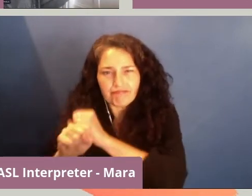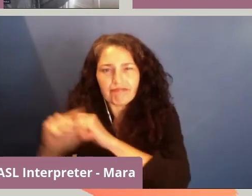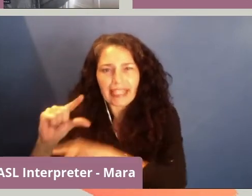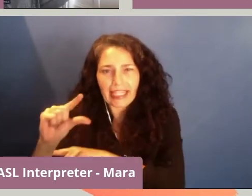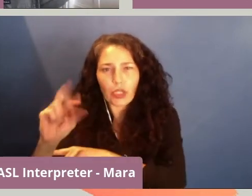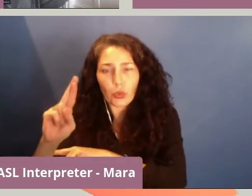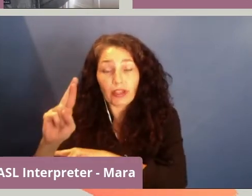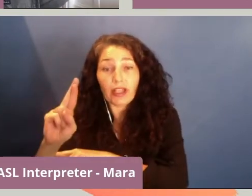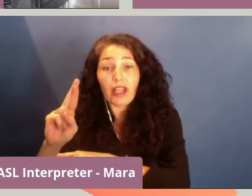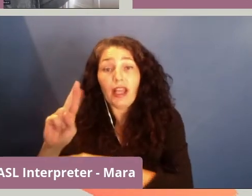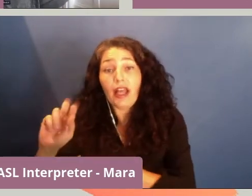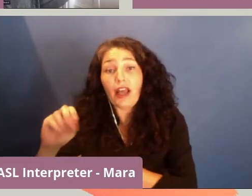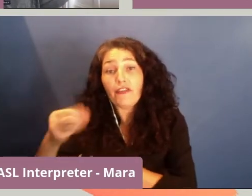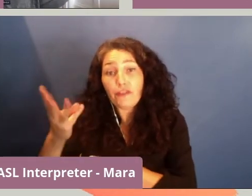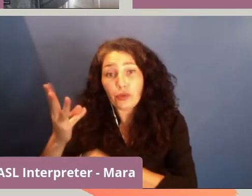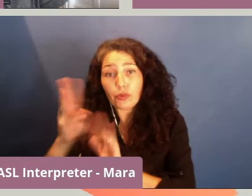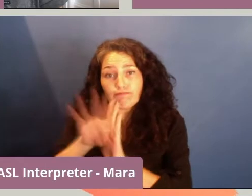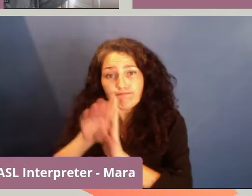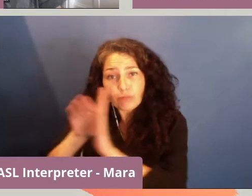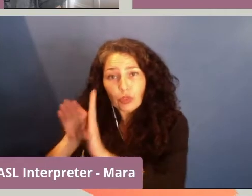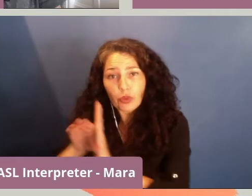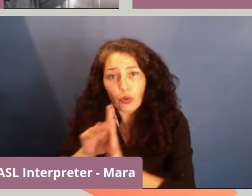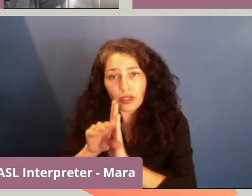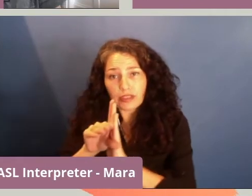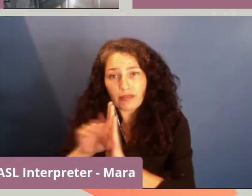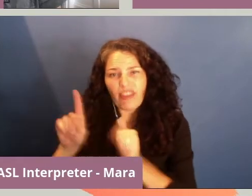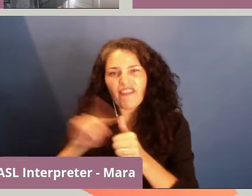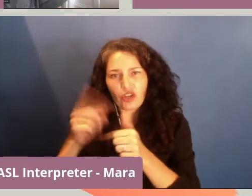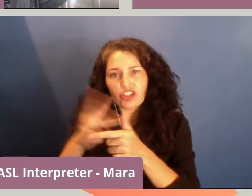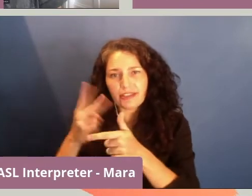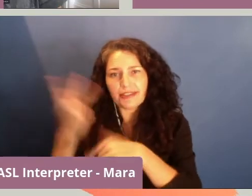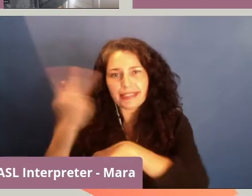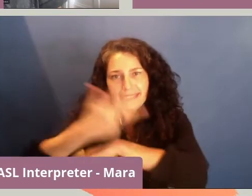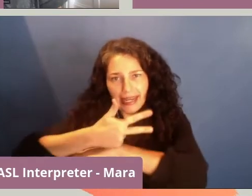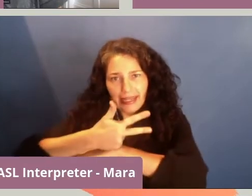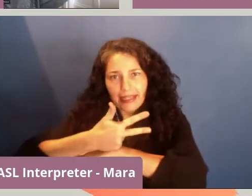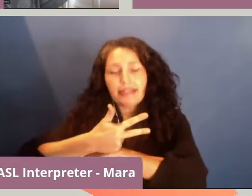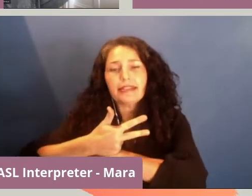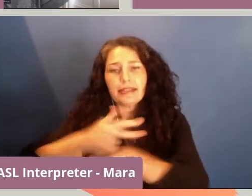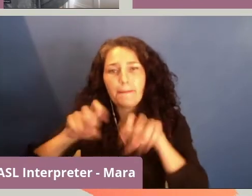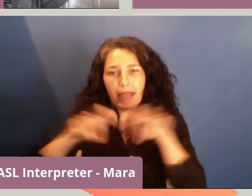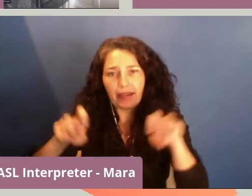from the first day's keynote and panels are now on IDA's YouTube channel.